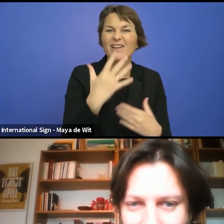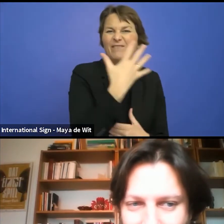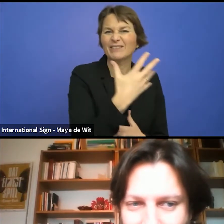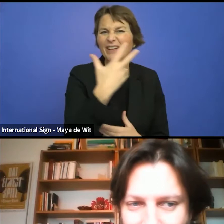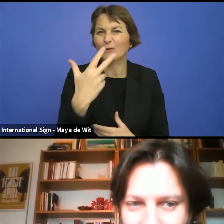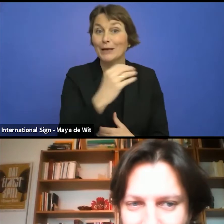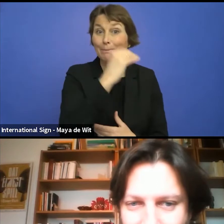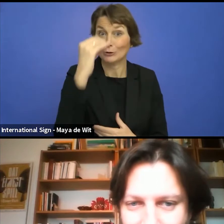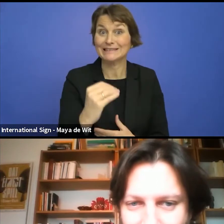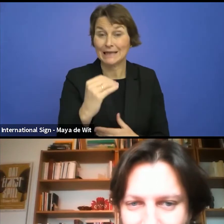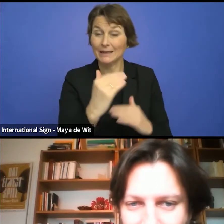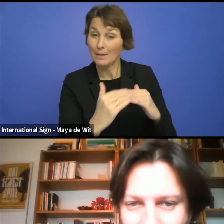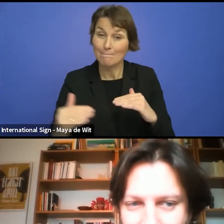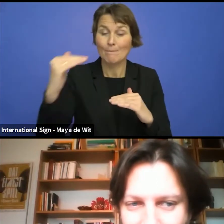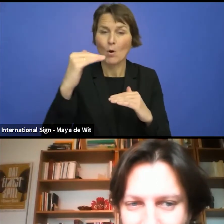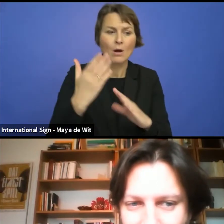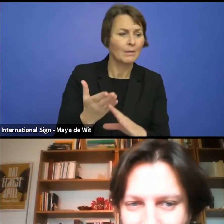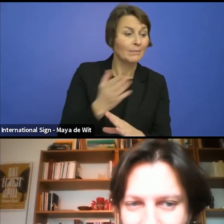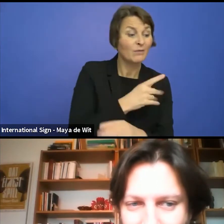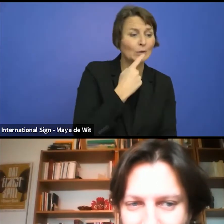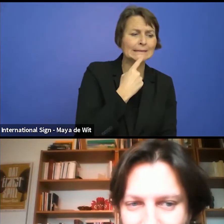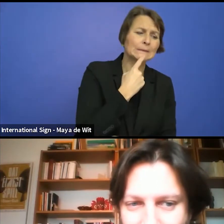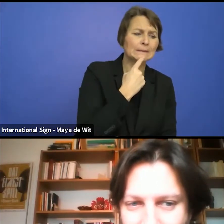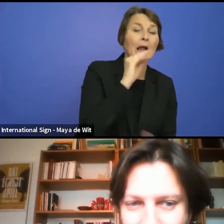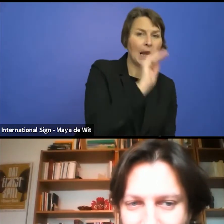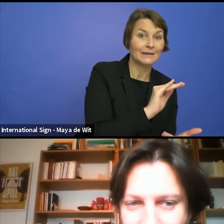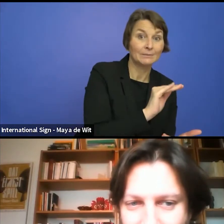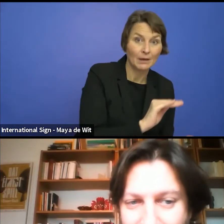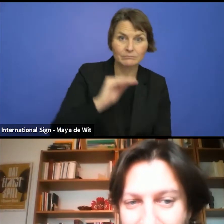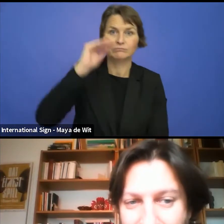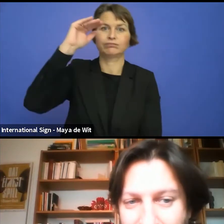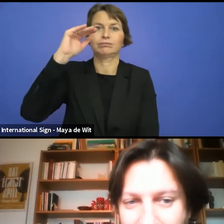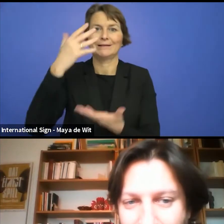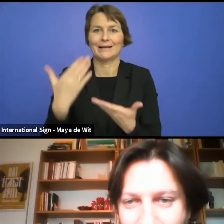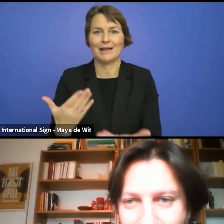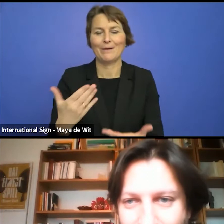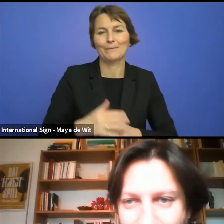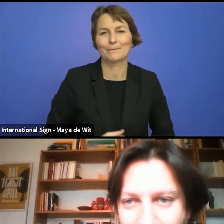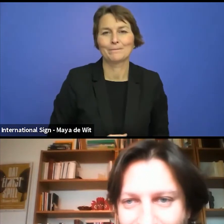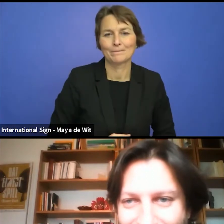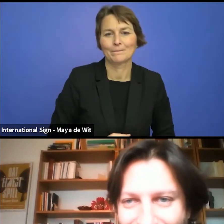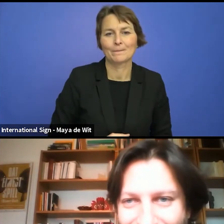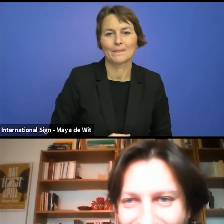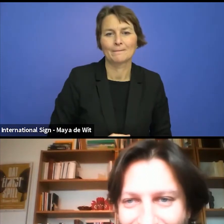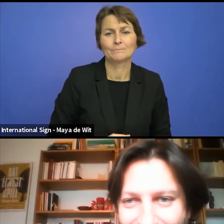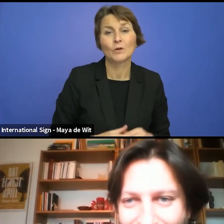to this amount foreseen in the previous period. So I think that's also important to mention.